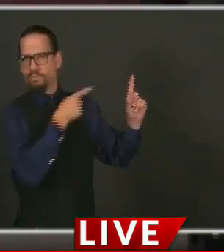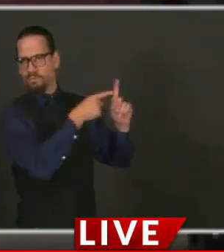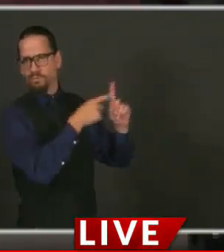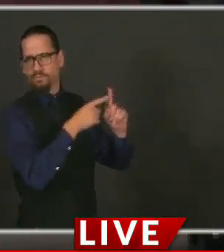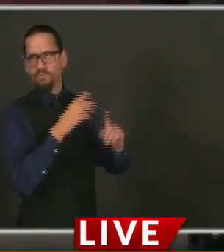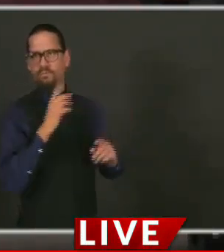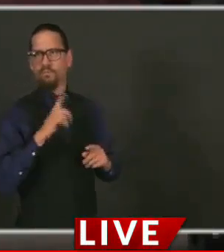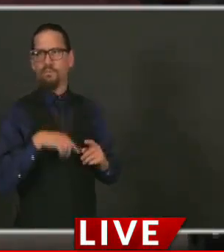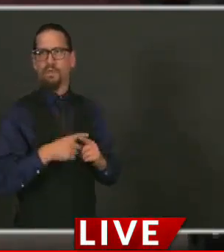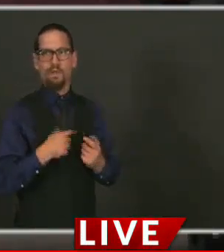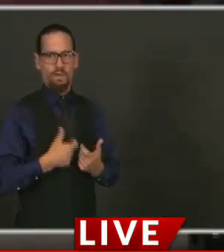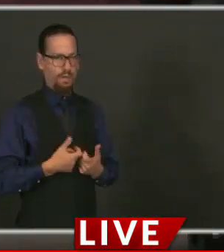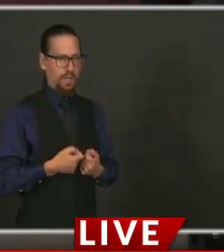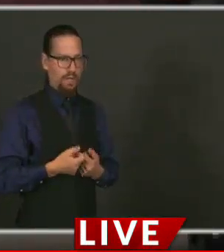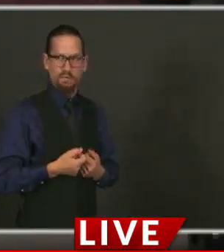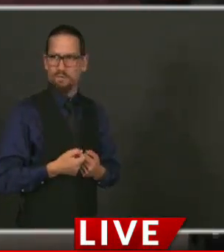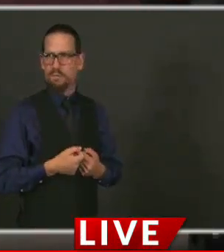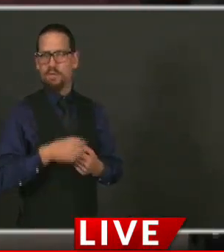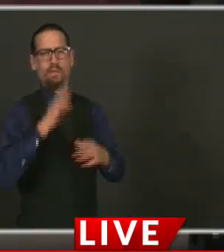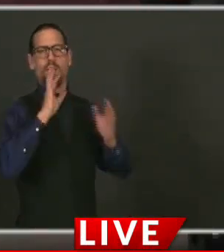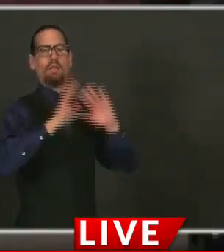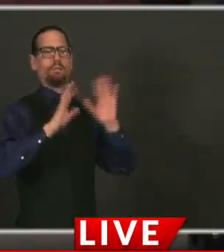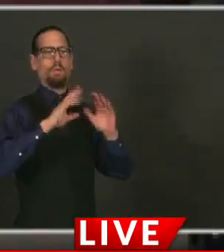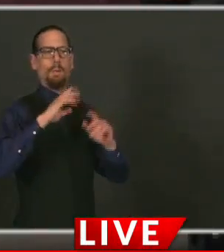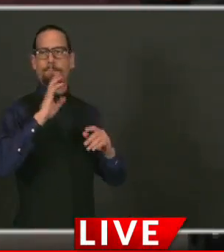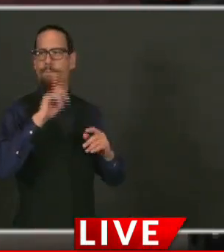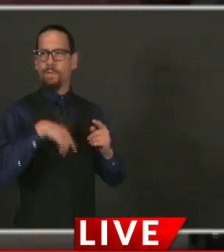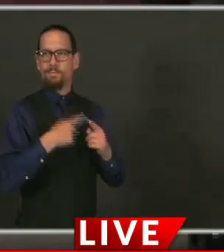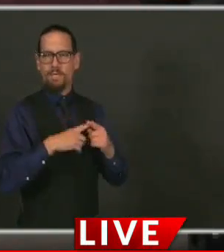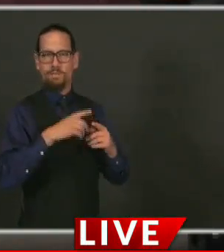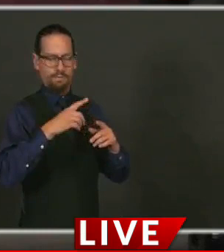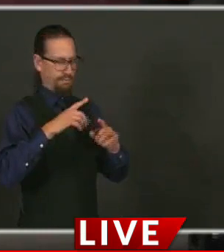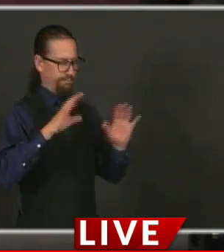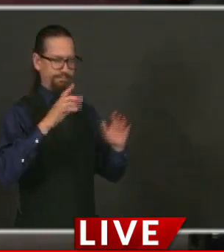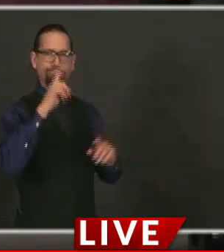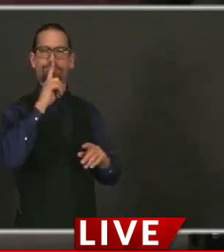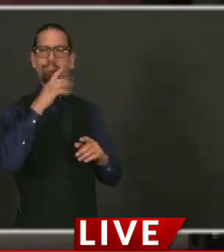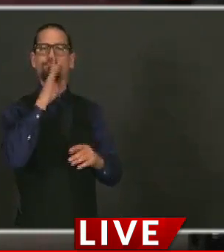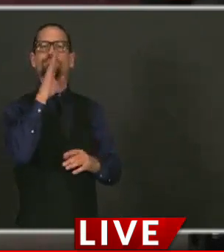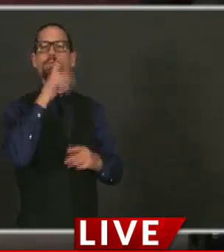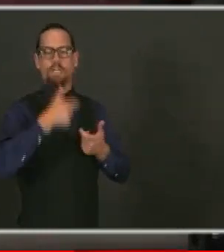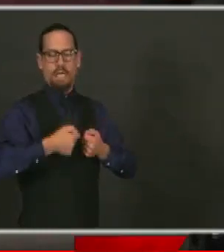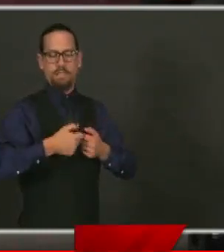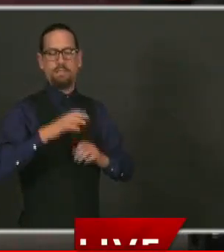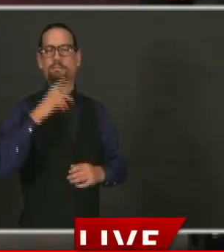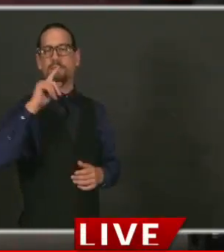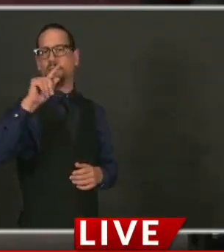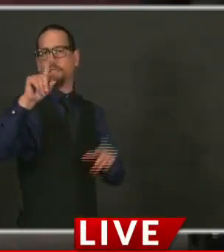GOVERNOR, GOOD AFTERNOON. YOU TALKED A LOT ABOUT TESTING